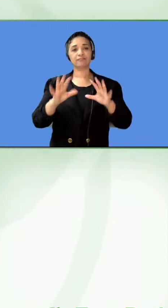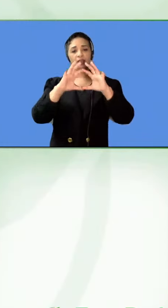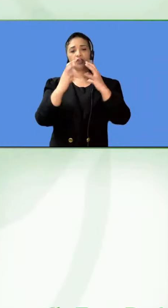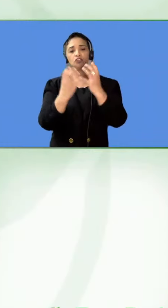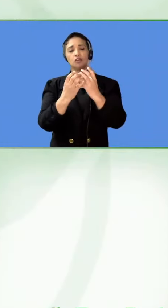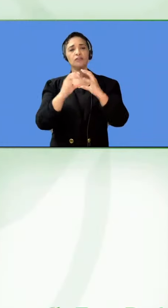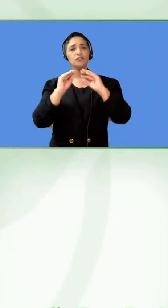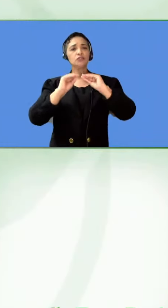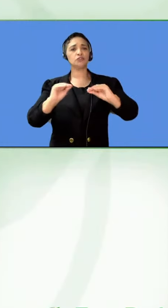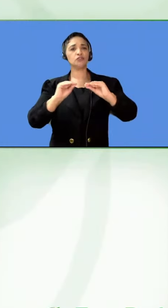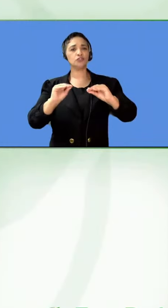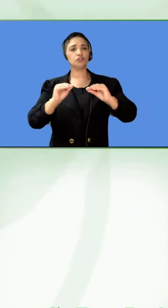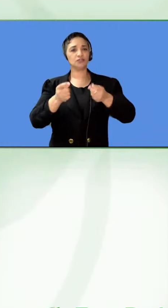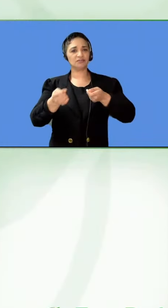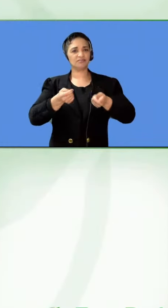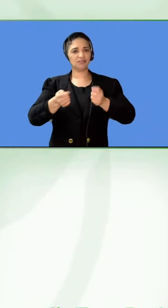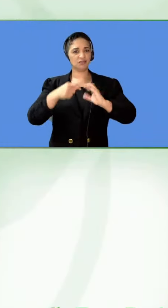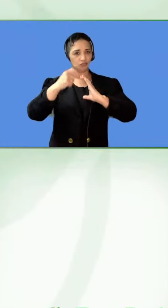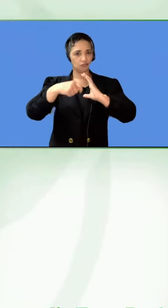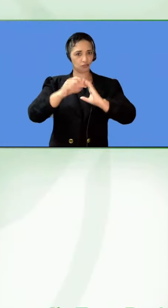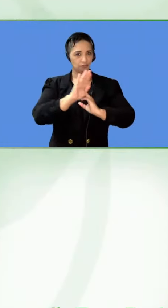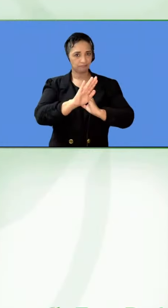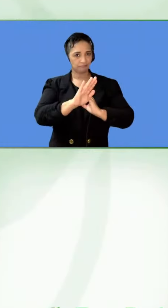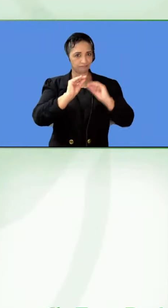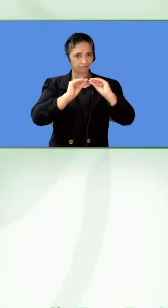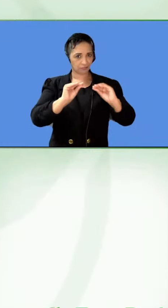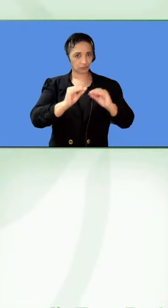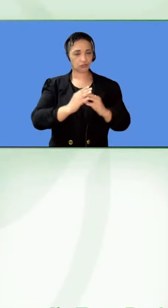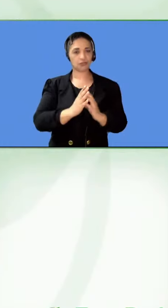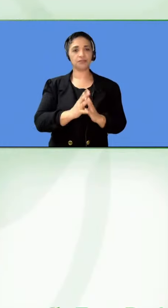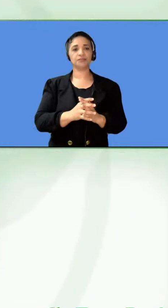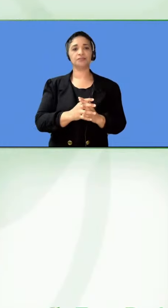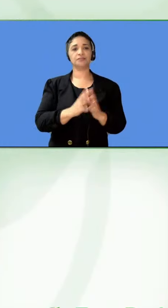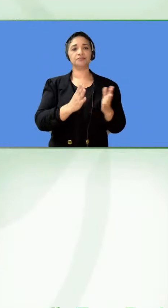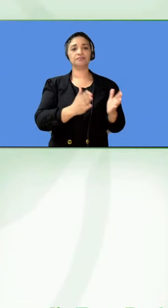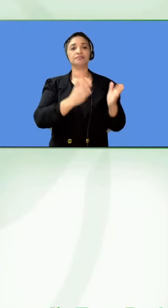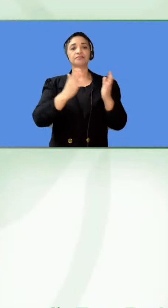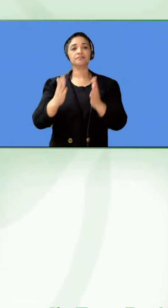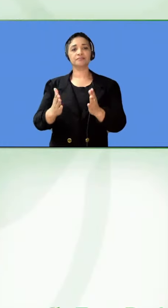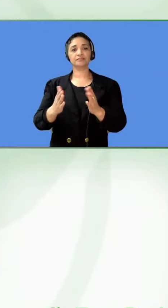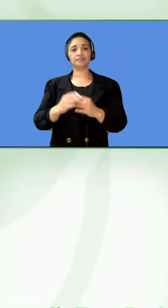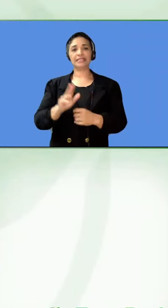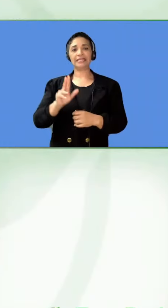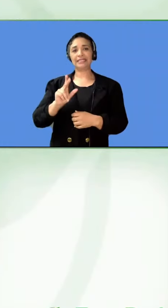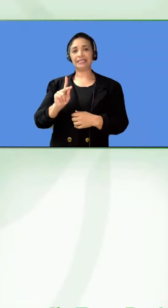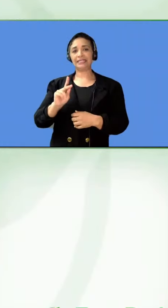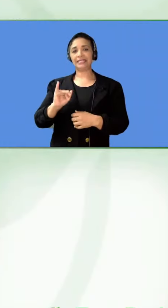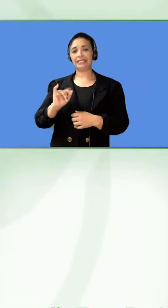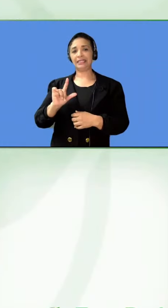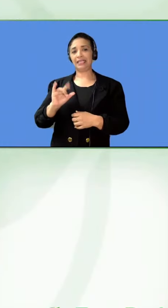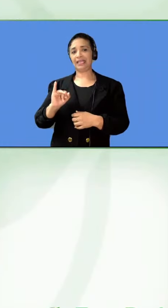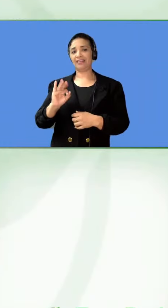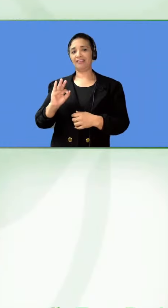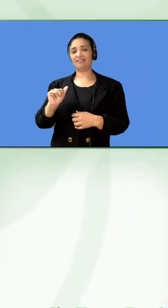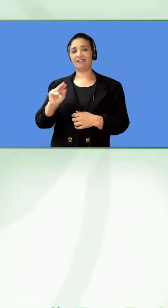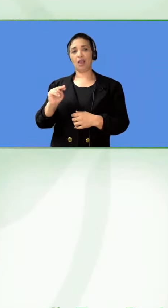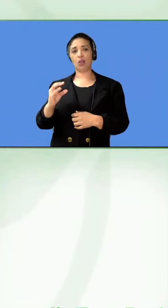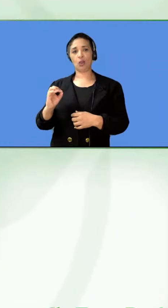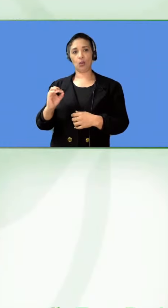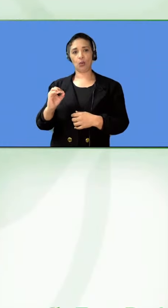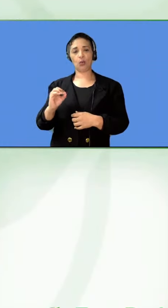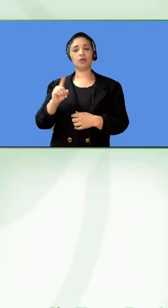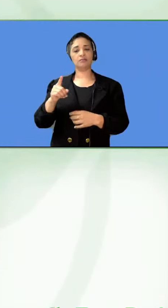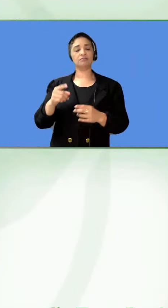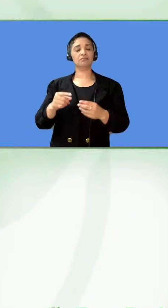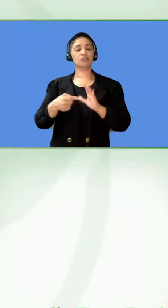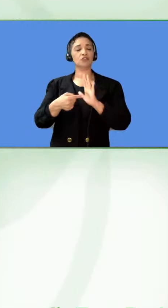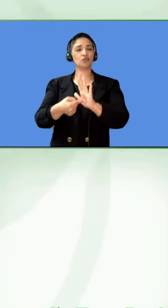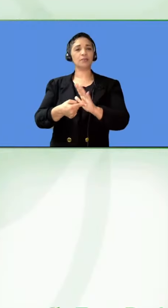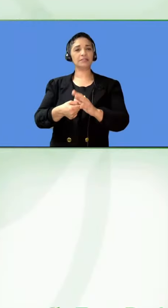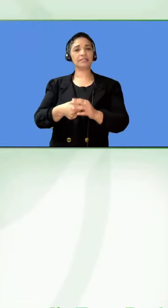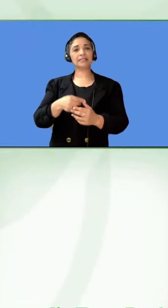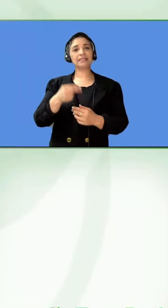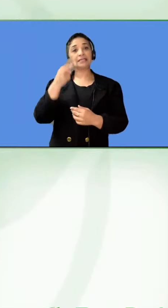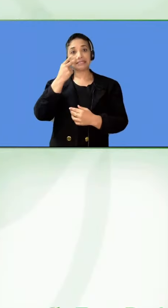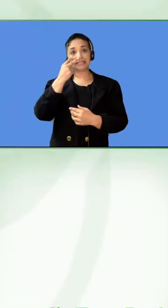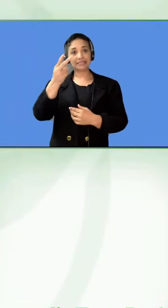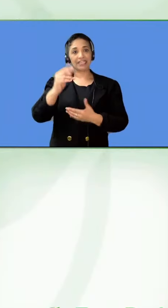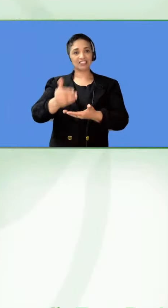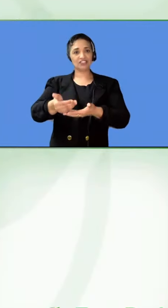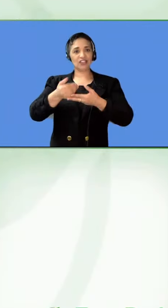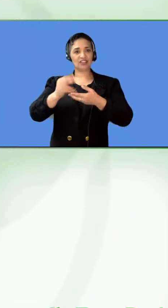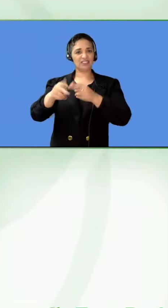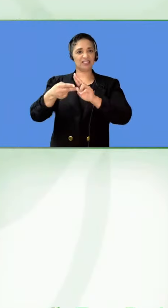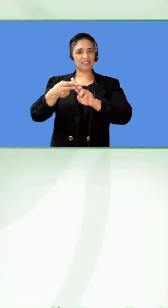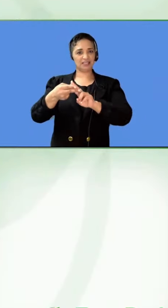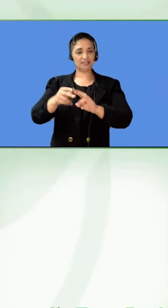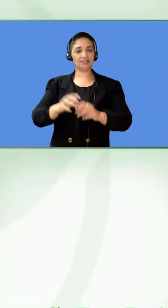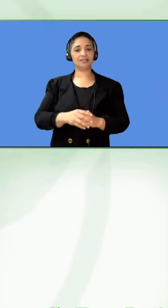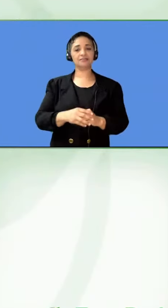We have a speaker from sight Savers, he is the senior global technical lead in education.